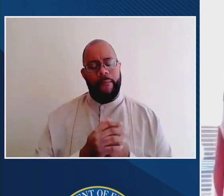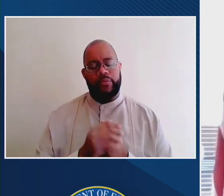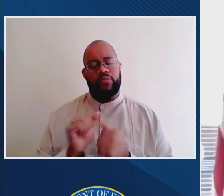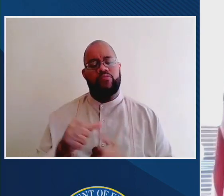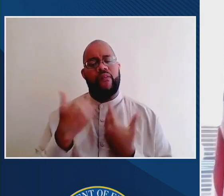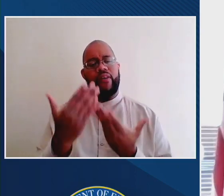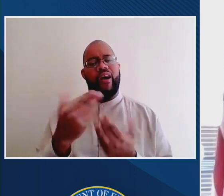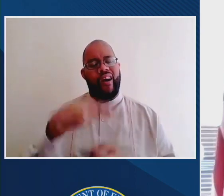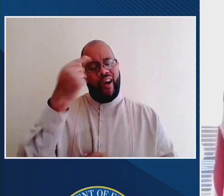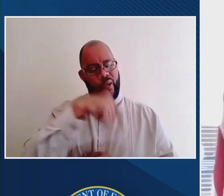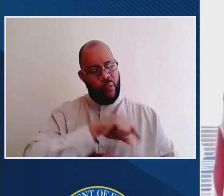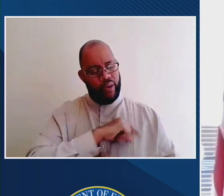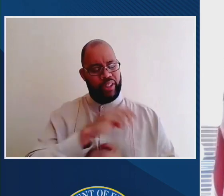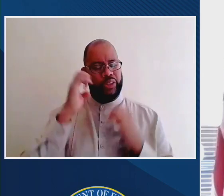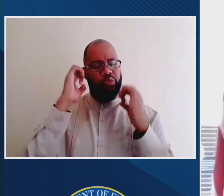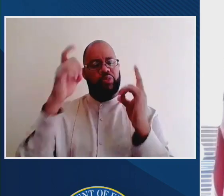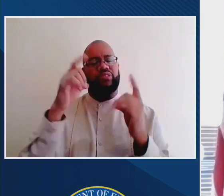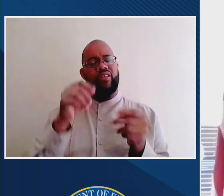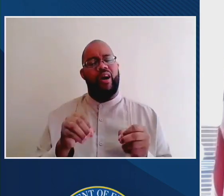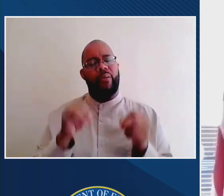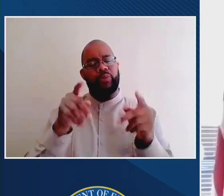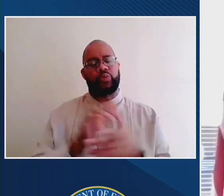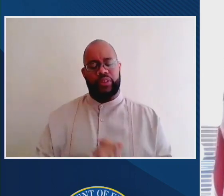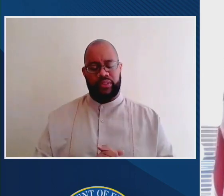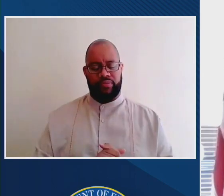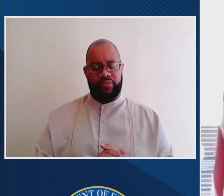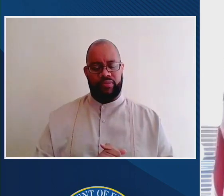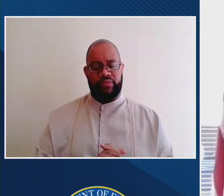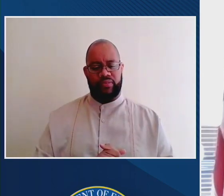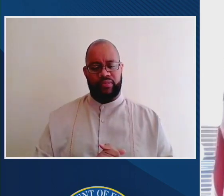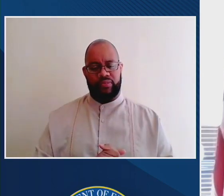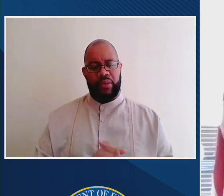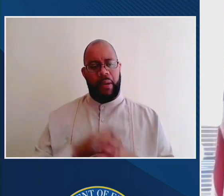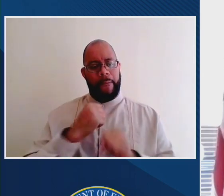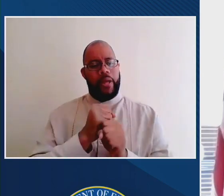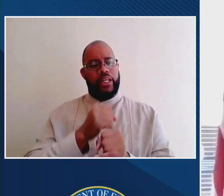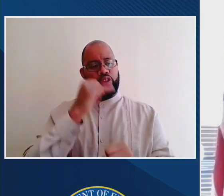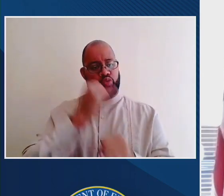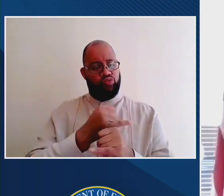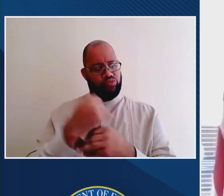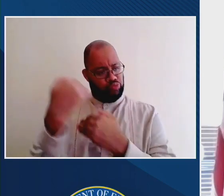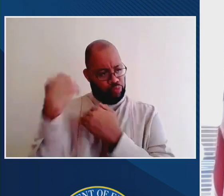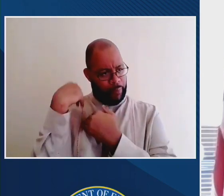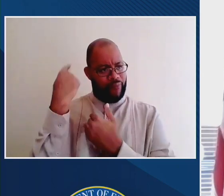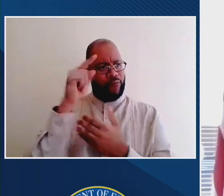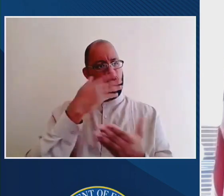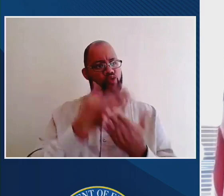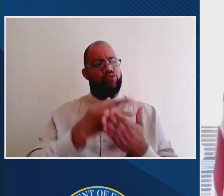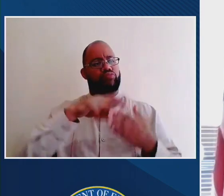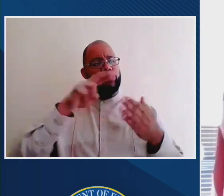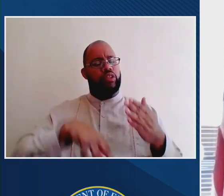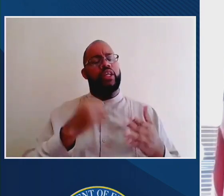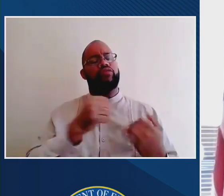educational opportunities, hold institutions accountable for good outcomes, and strengthen the Federal aid